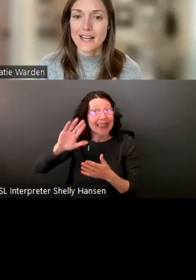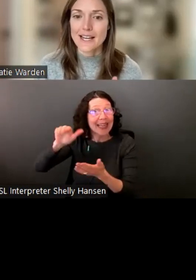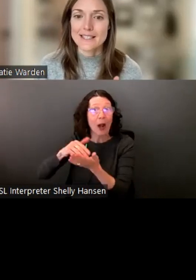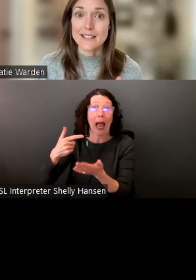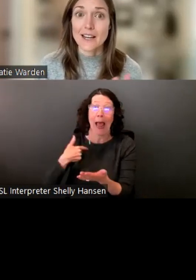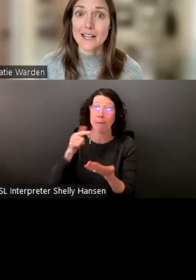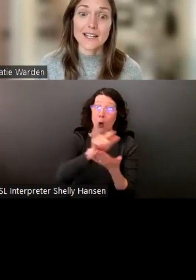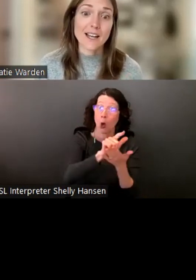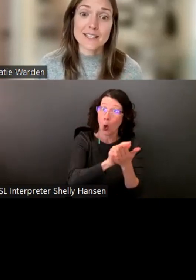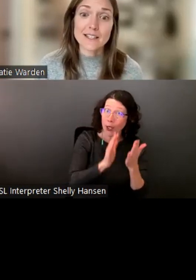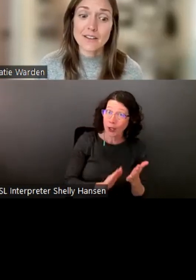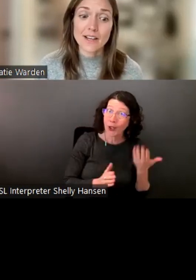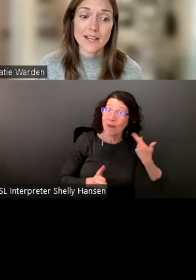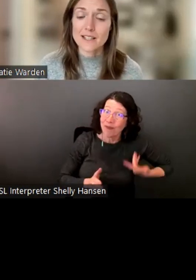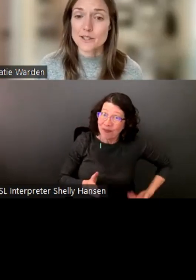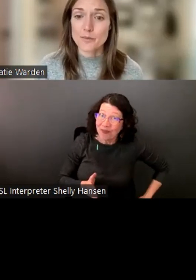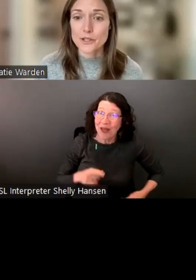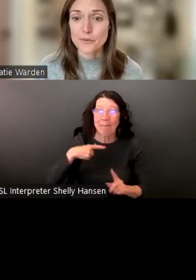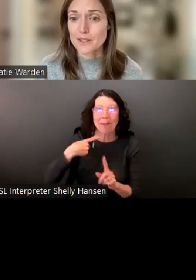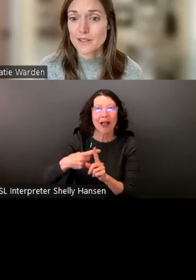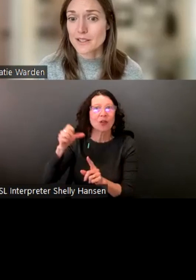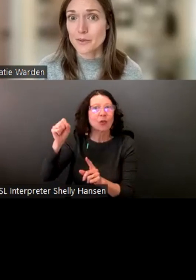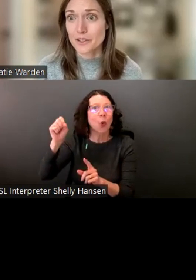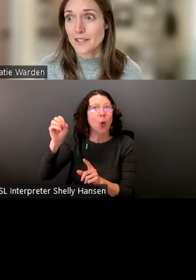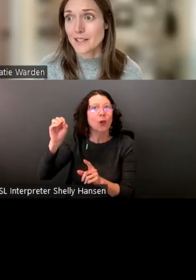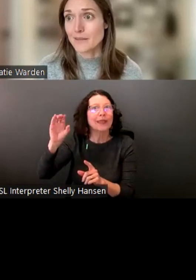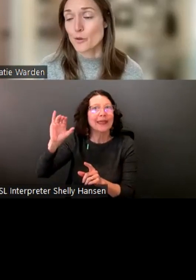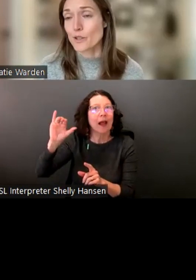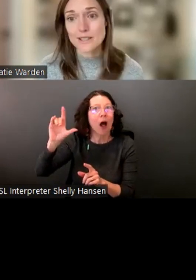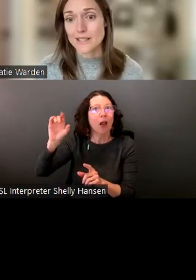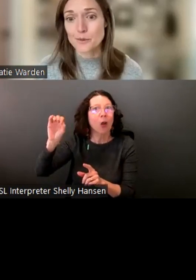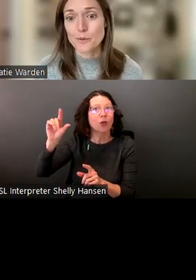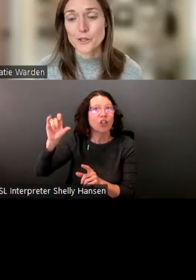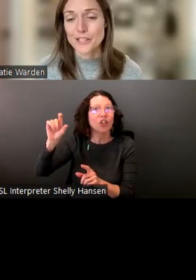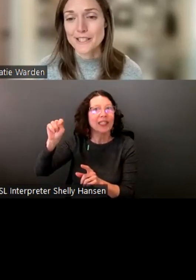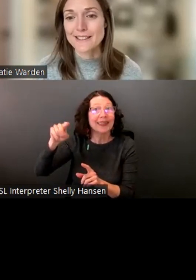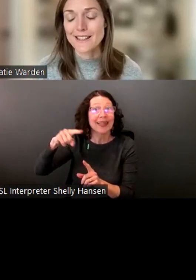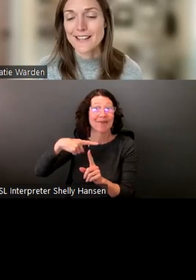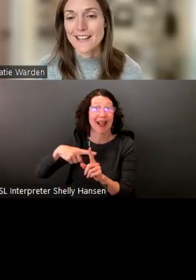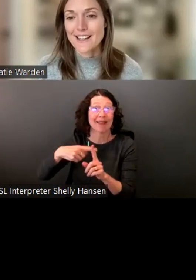and I identify as a person with a disability or a disabled person.